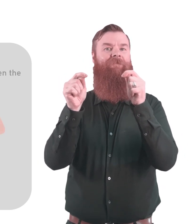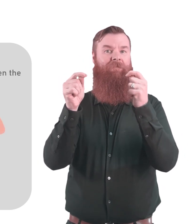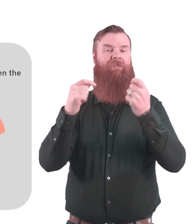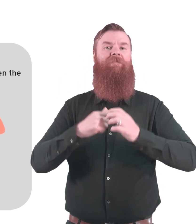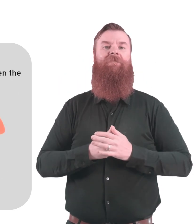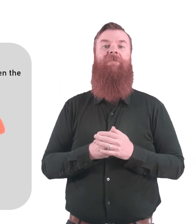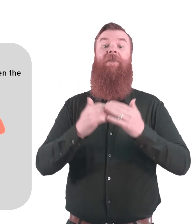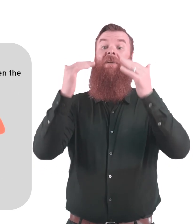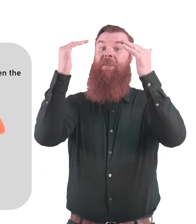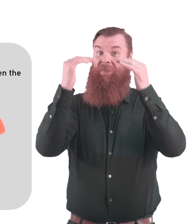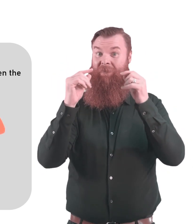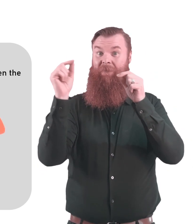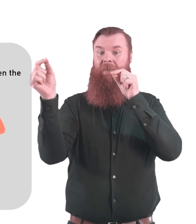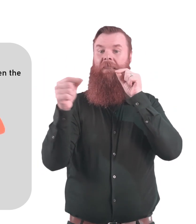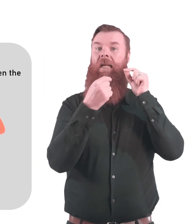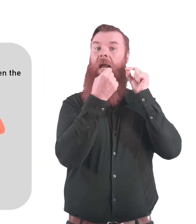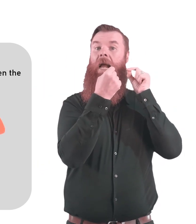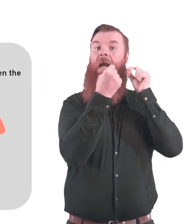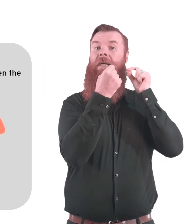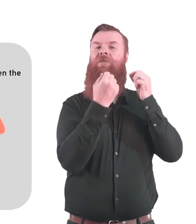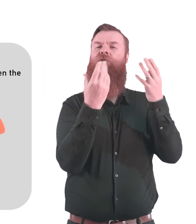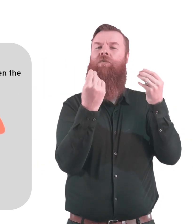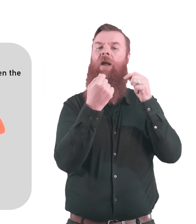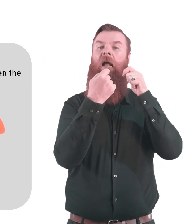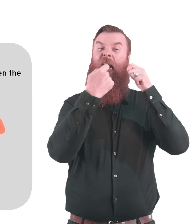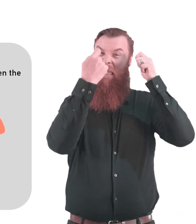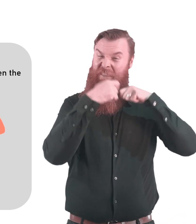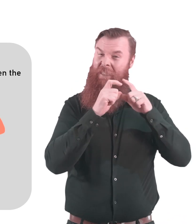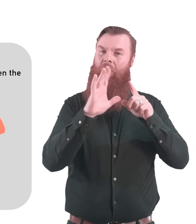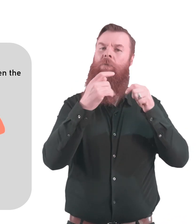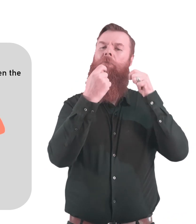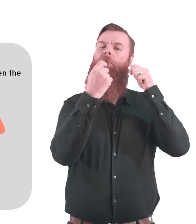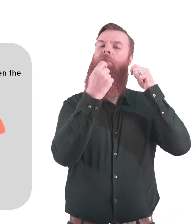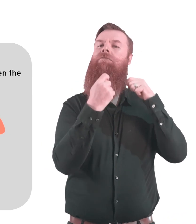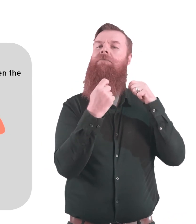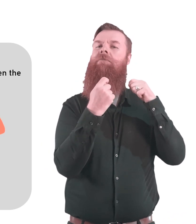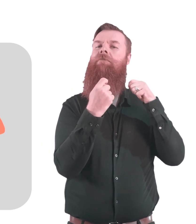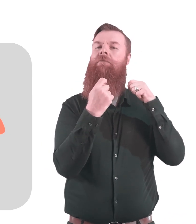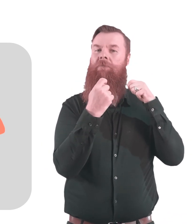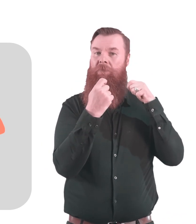Next, gently push the floss between the teeth.